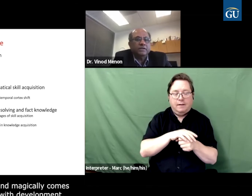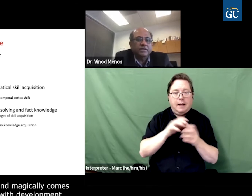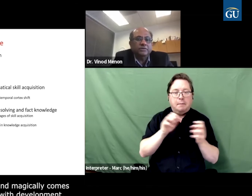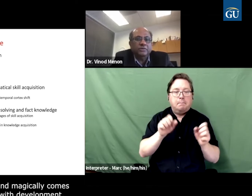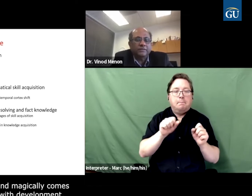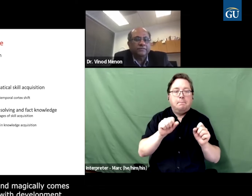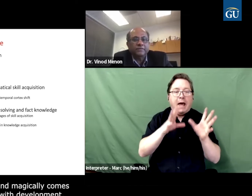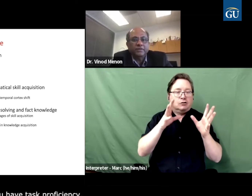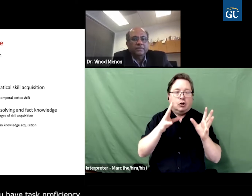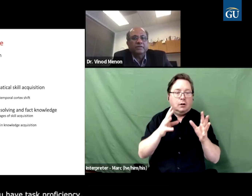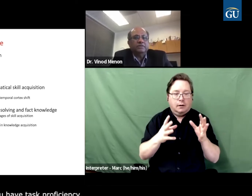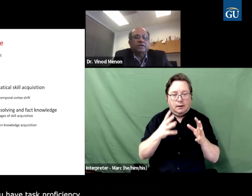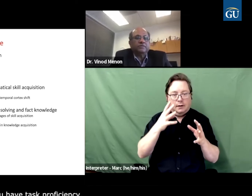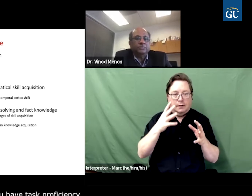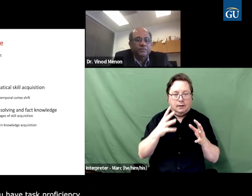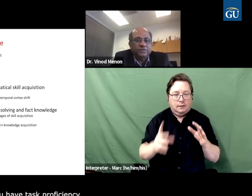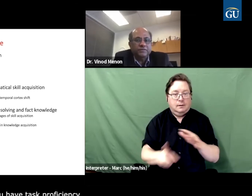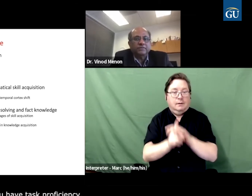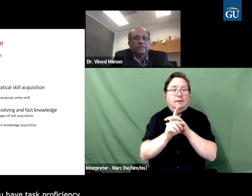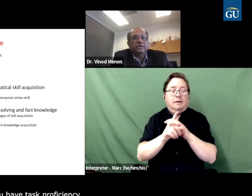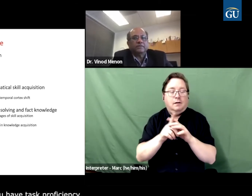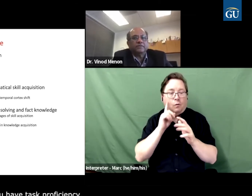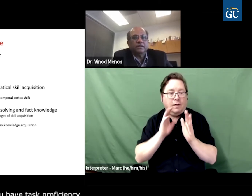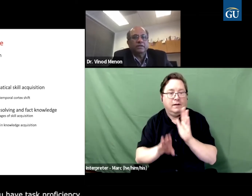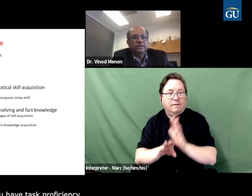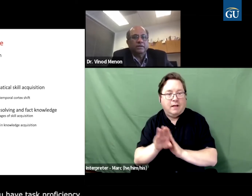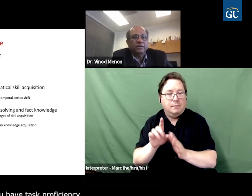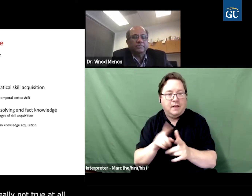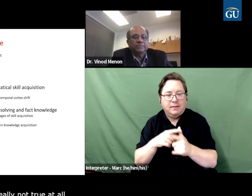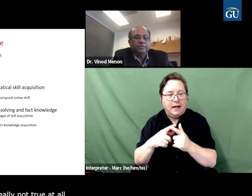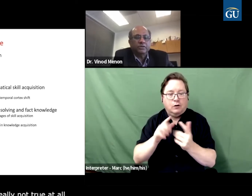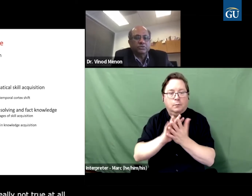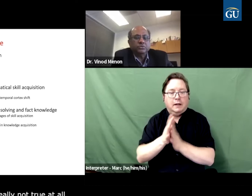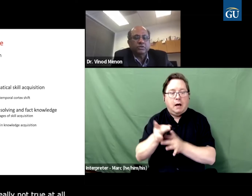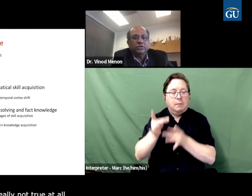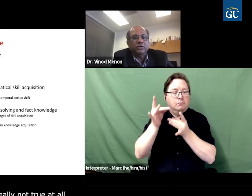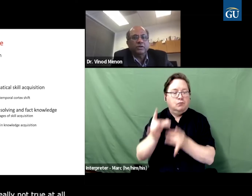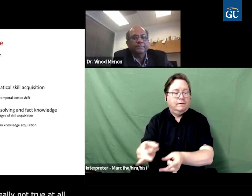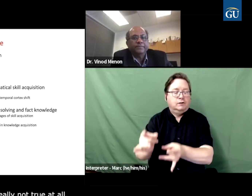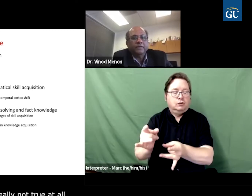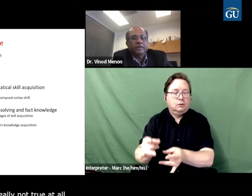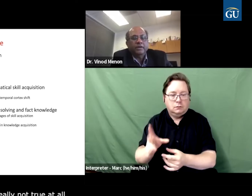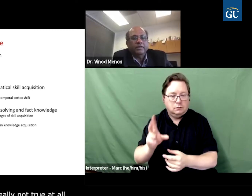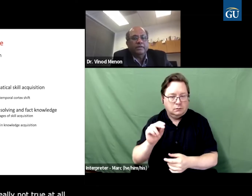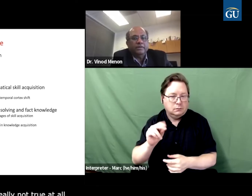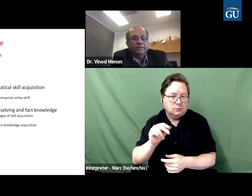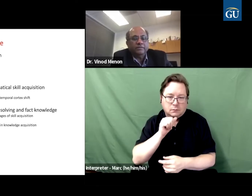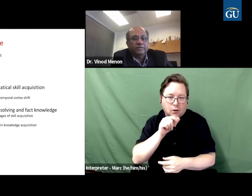development and then you have task proficiency that's really um not